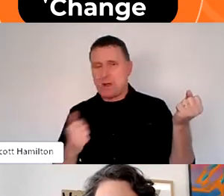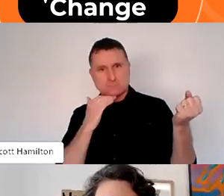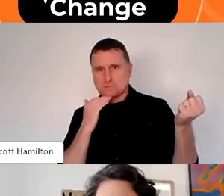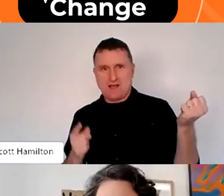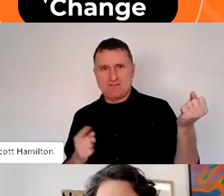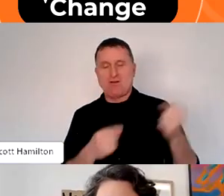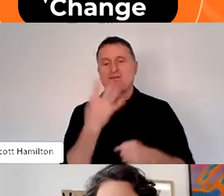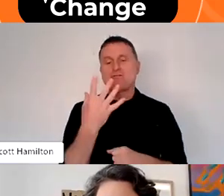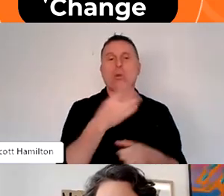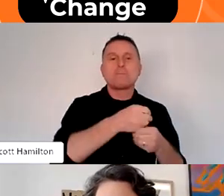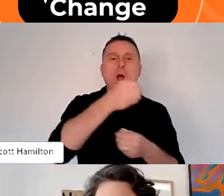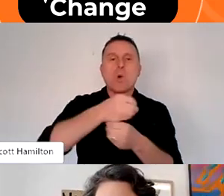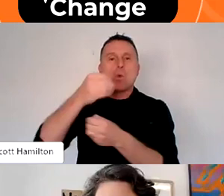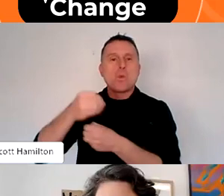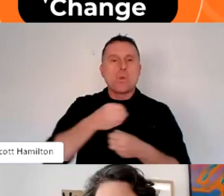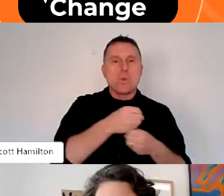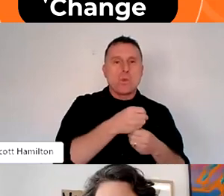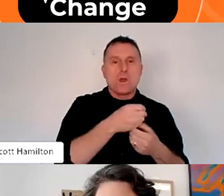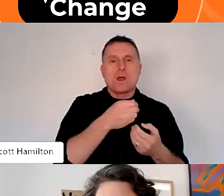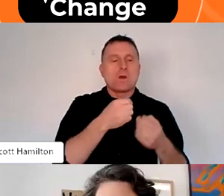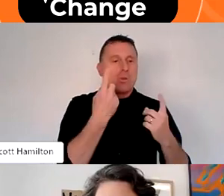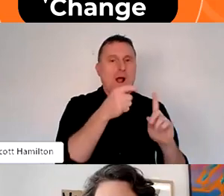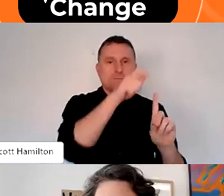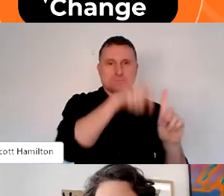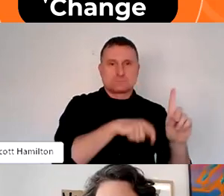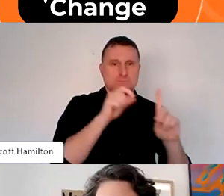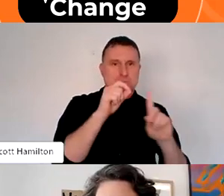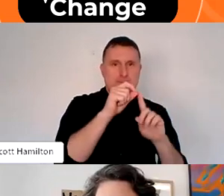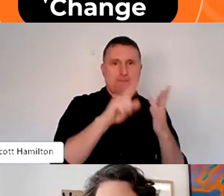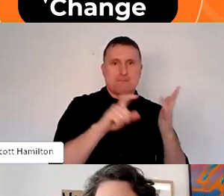one of them that is dedicated to the whole inclusive education,